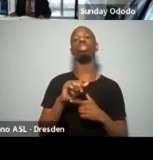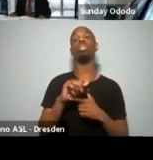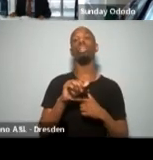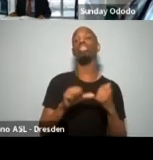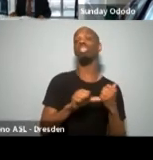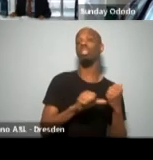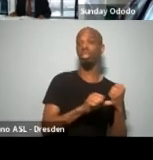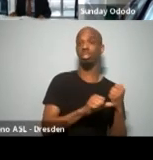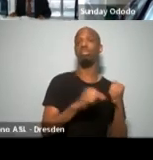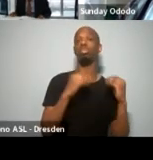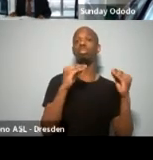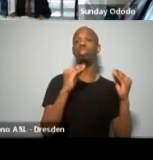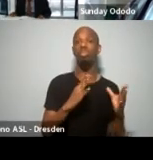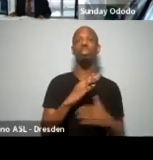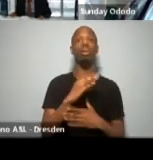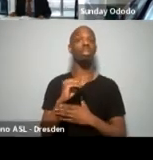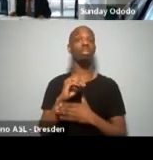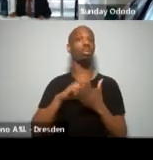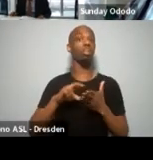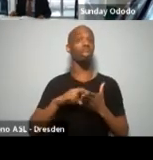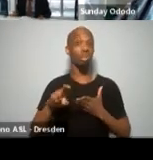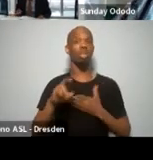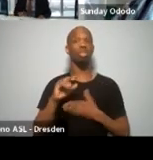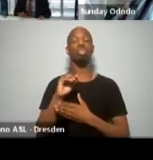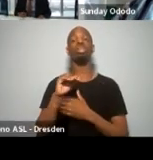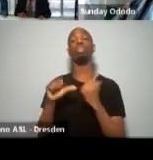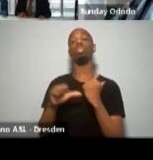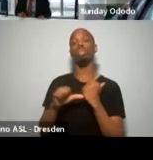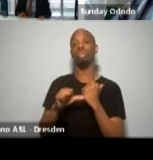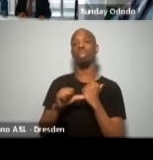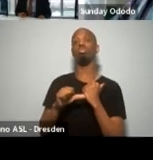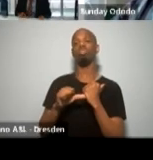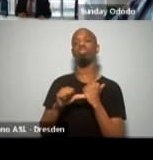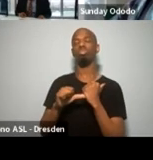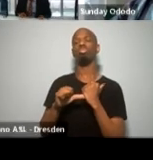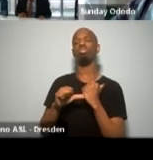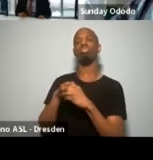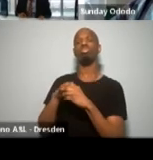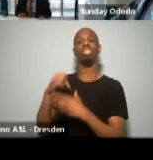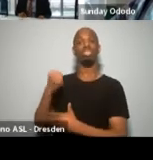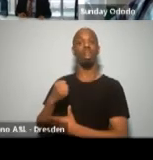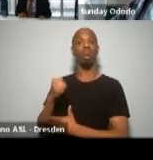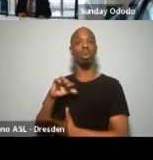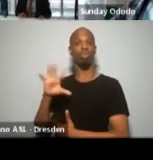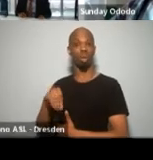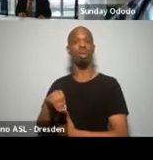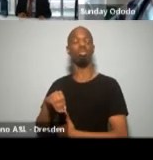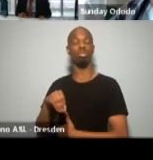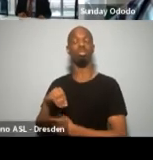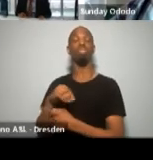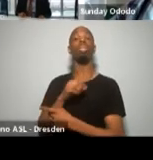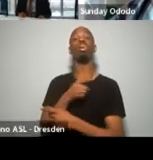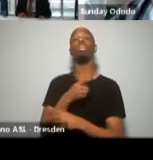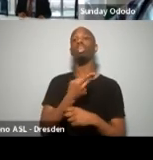at the University of Johannesburg, South Africa. He received his PhD from the University of Victoria